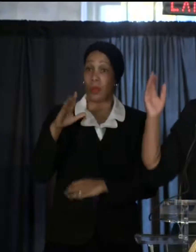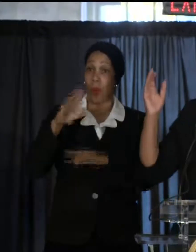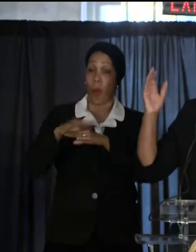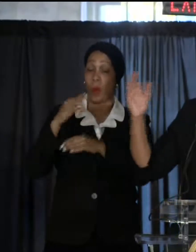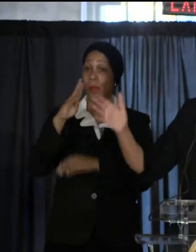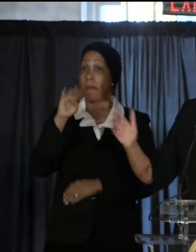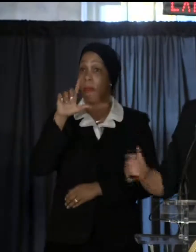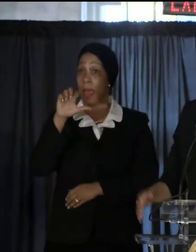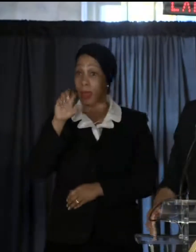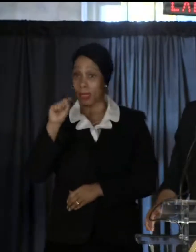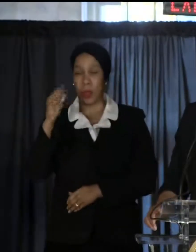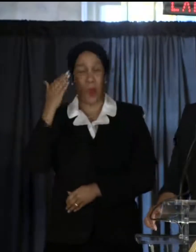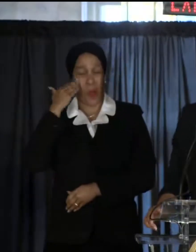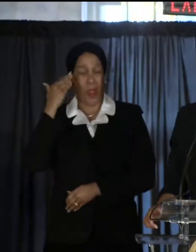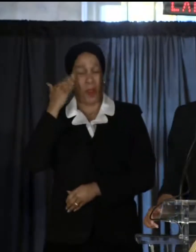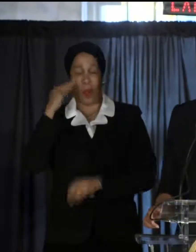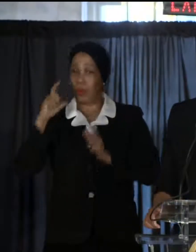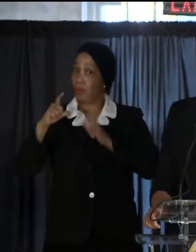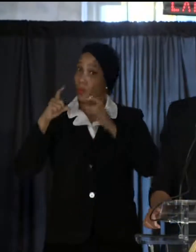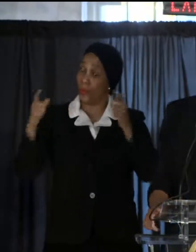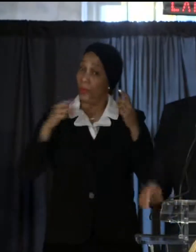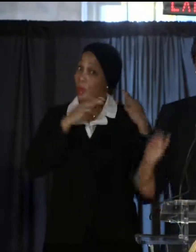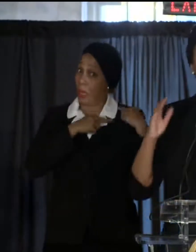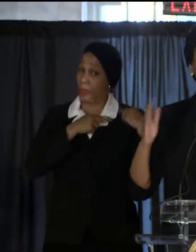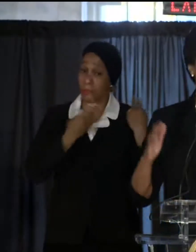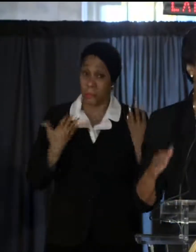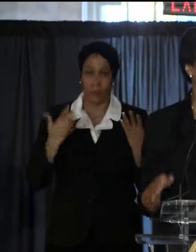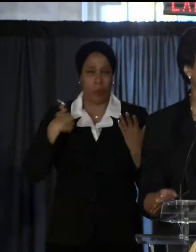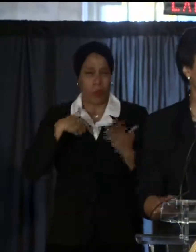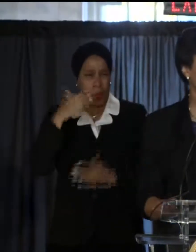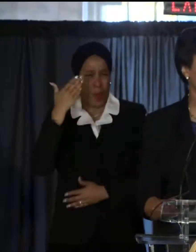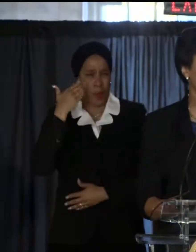WE KNEW IT WAS A HUGE TASK. WE KNEW WE WOULD HAVE TO WORK